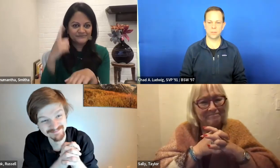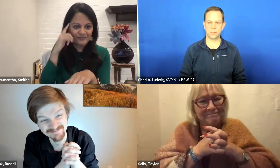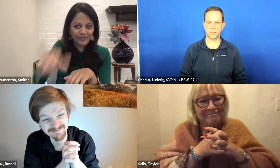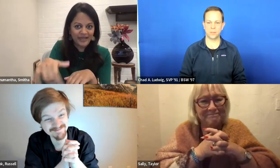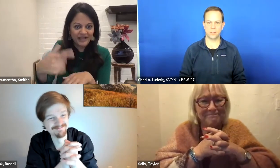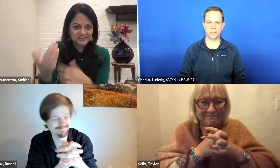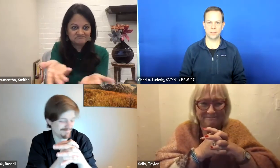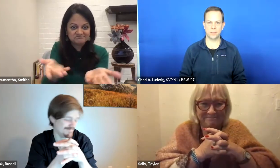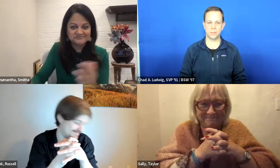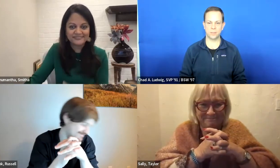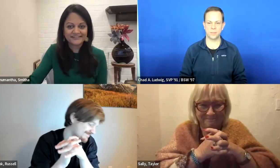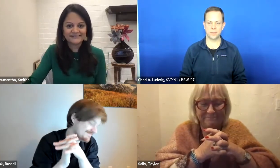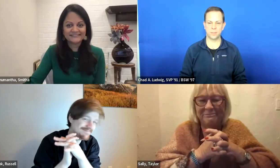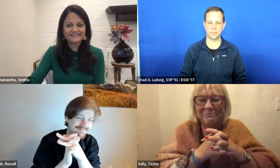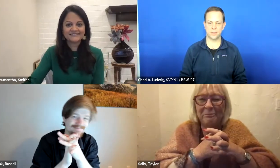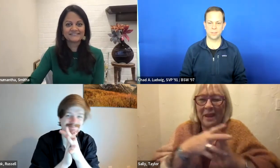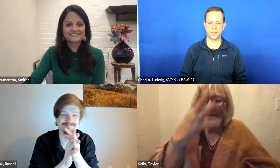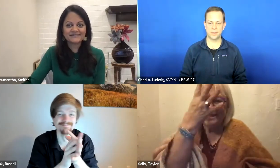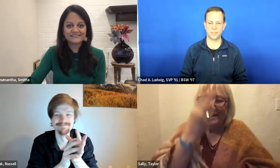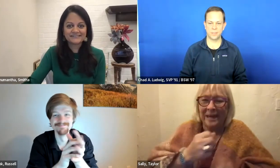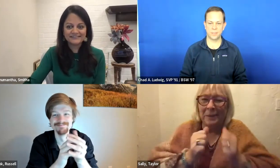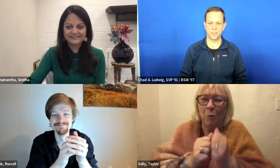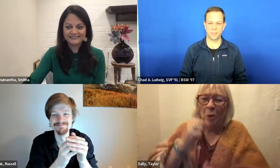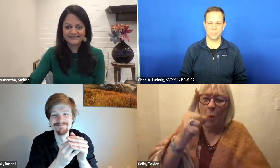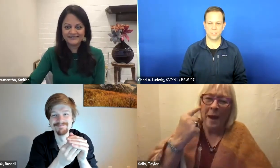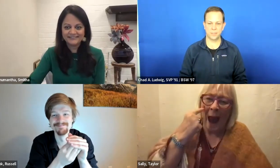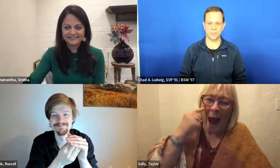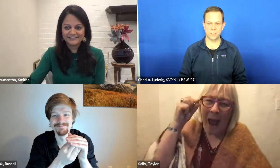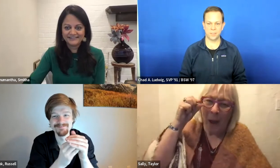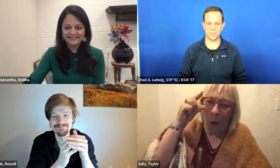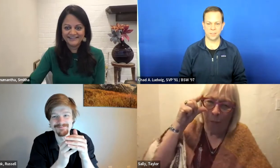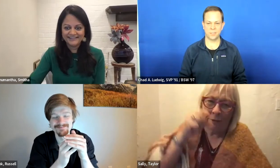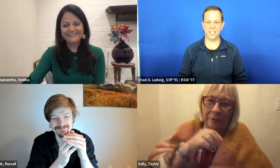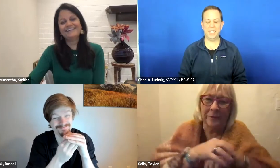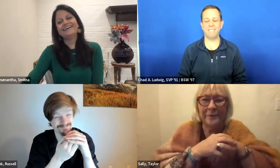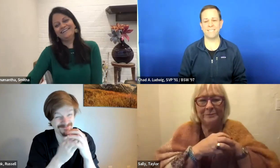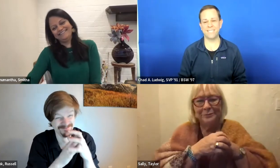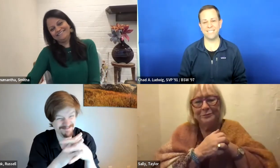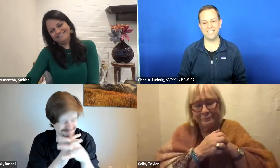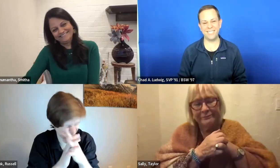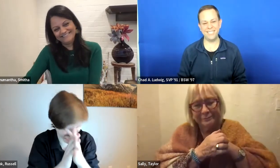Do you need changing the locks or doing different things? What do you recommend for that? Sleep with one eye open.